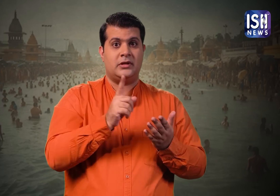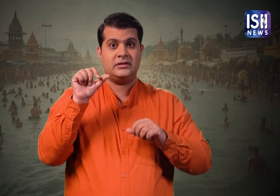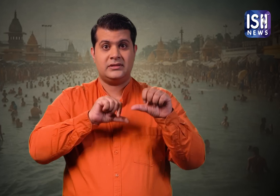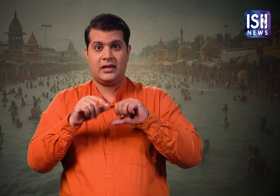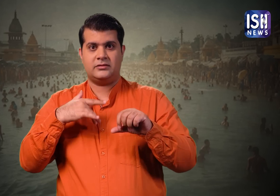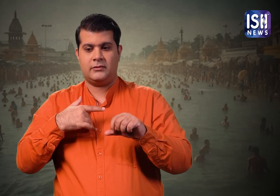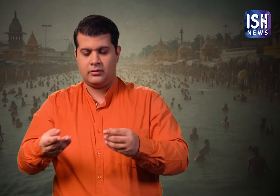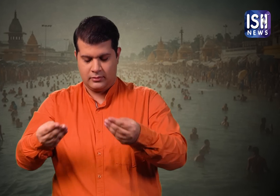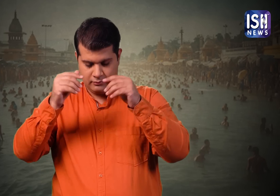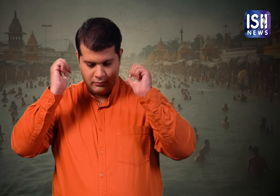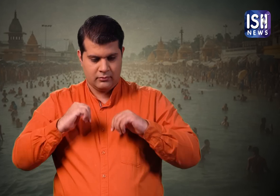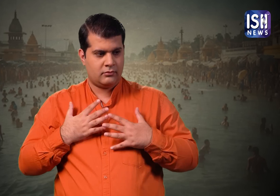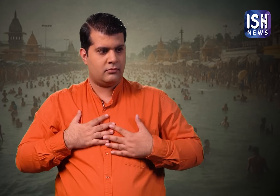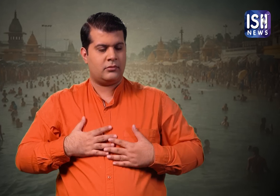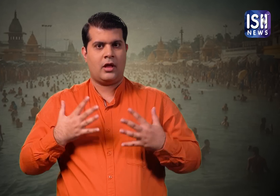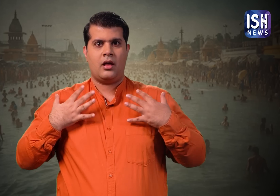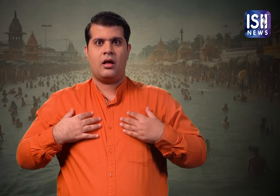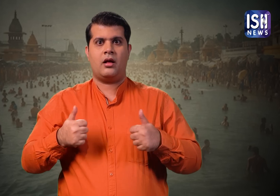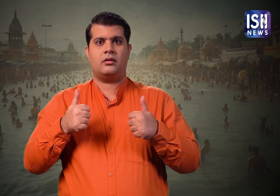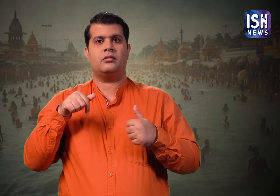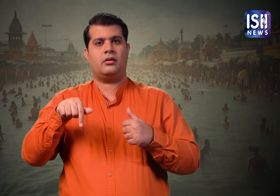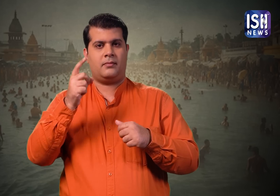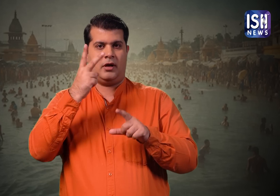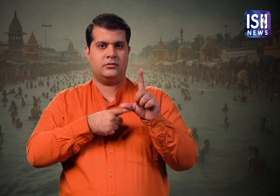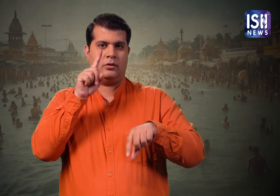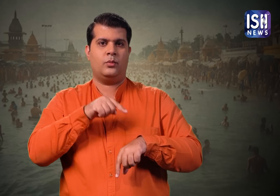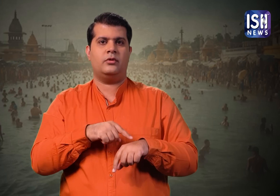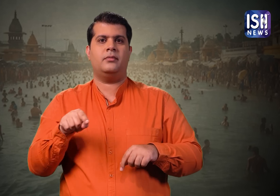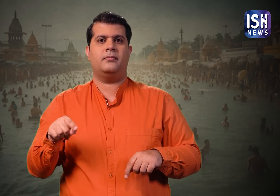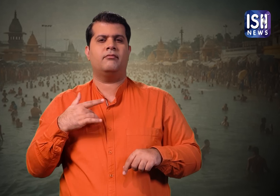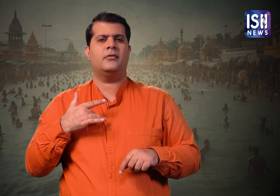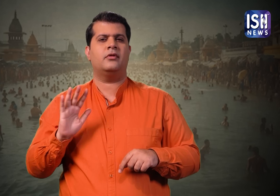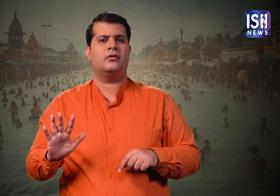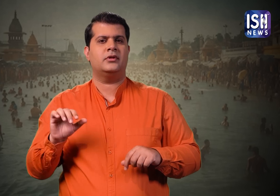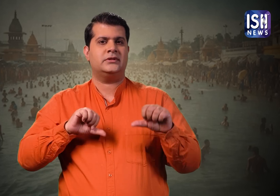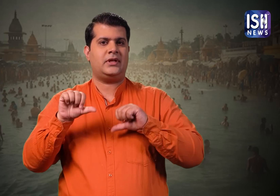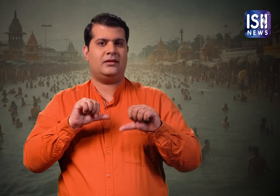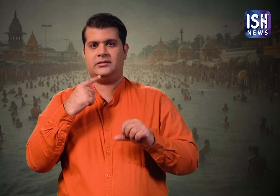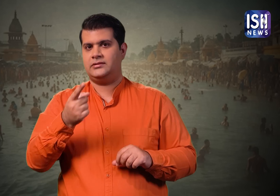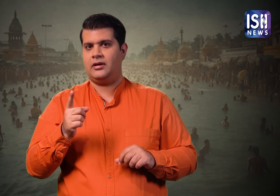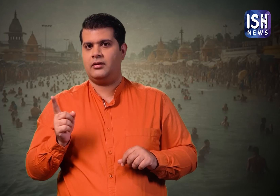Scientists too have experienced it and they have justified the theory of 12 years.